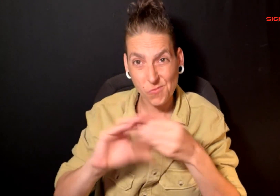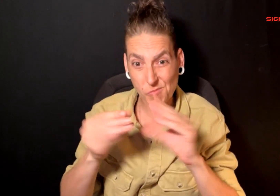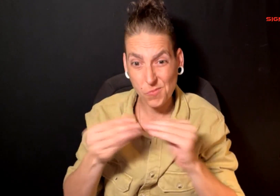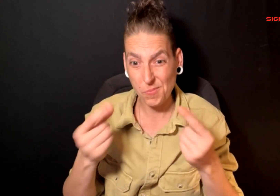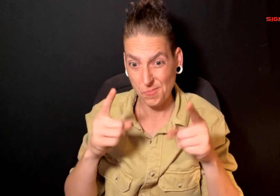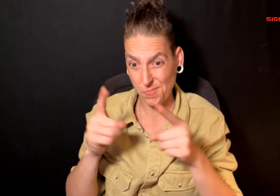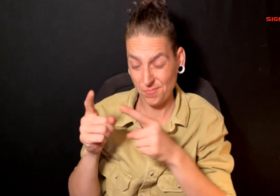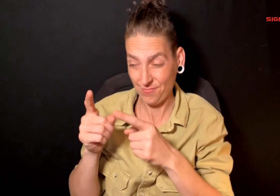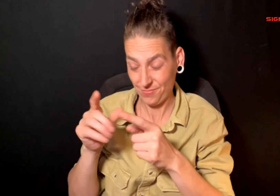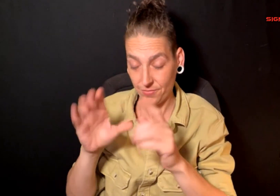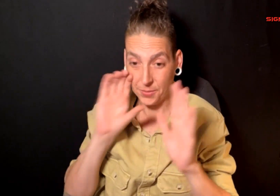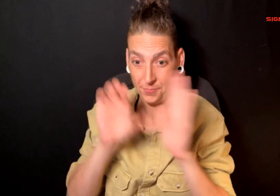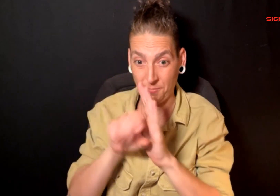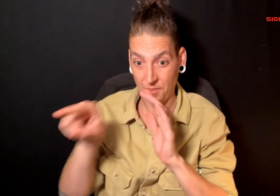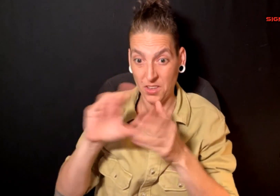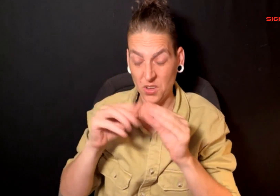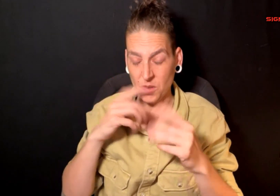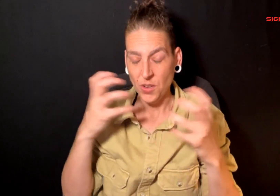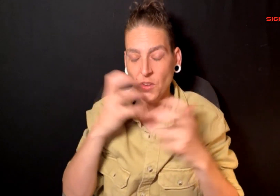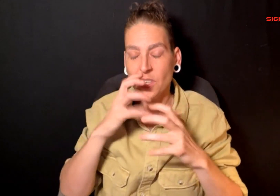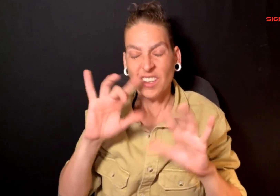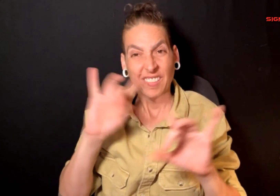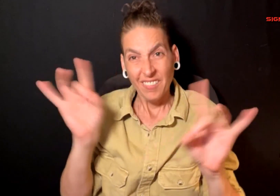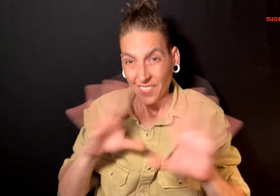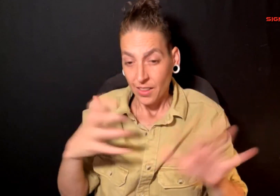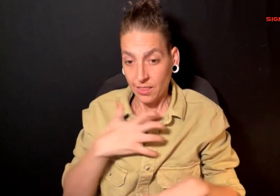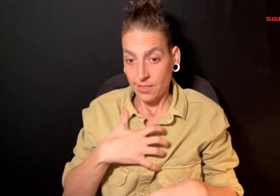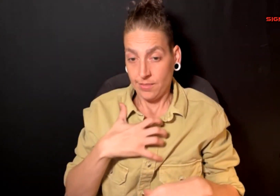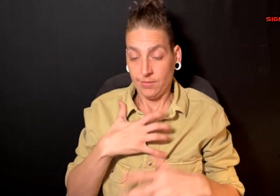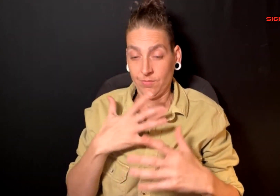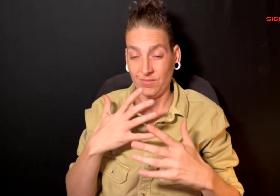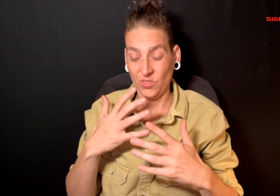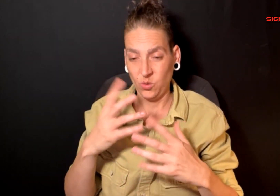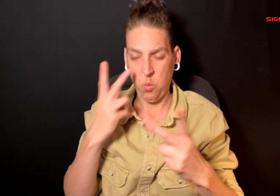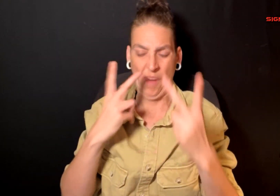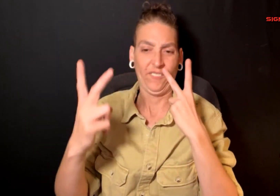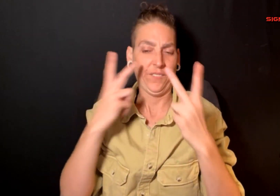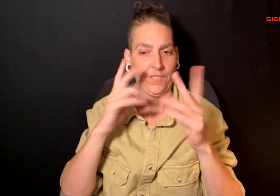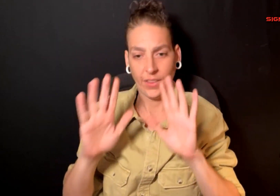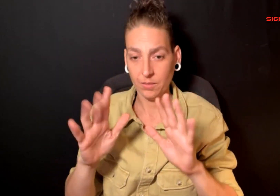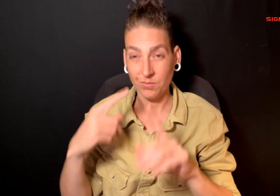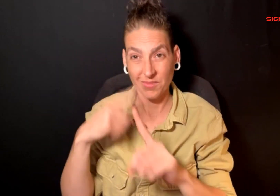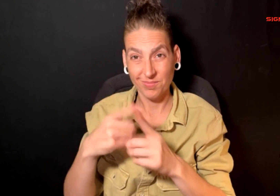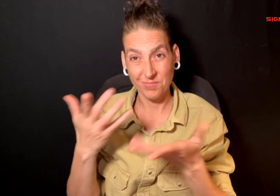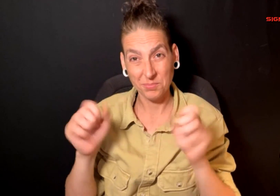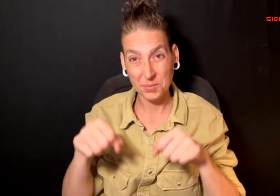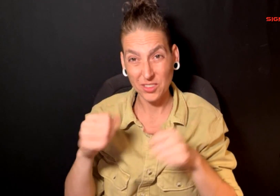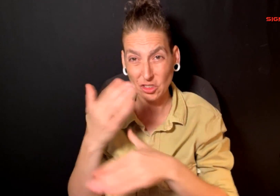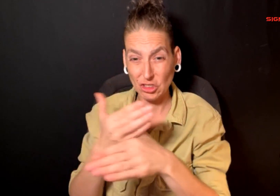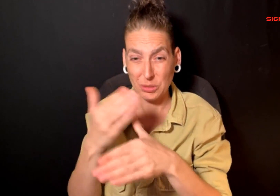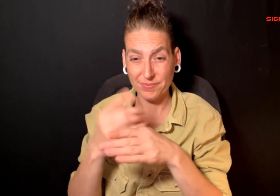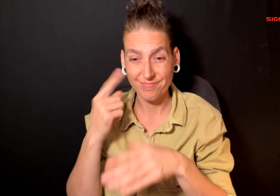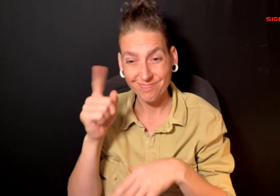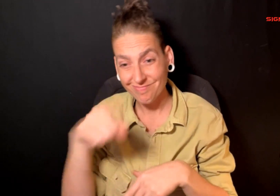images in the story are violent and graphic and may be disturbing to some viewers